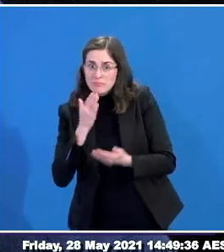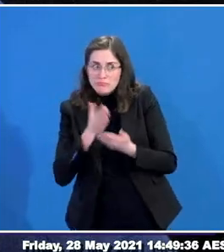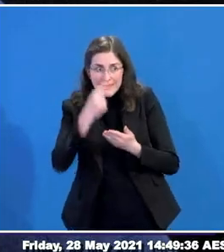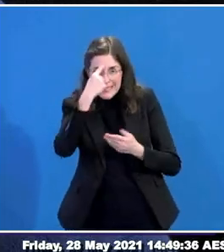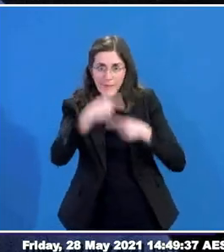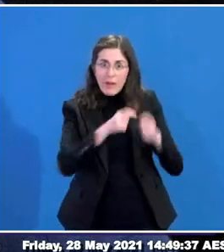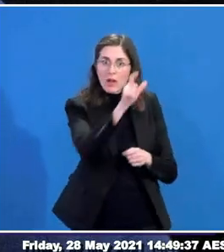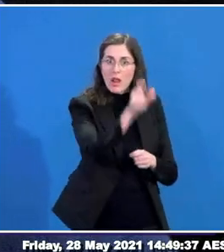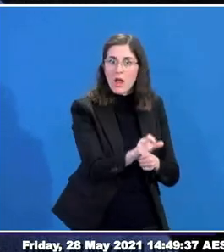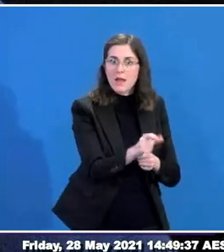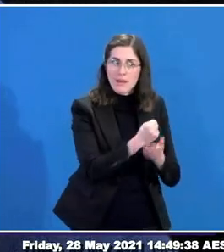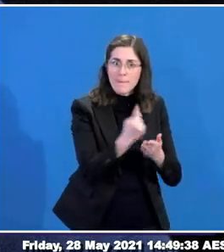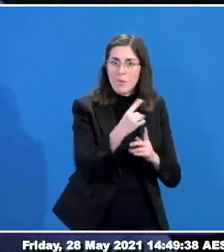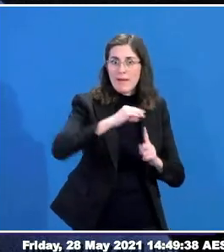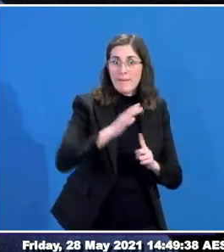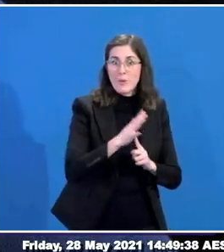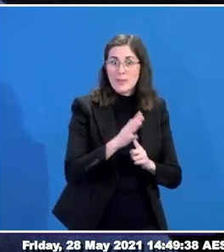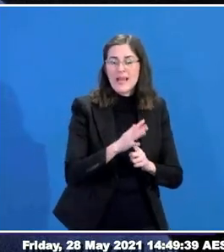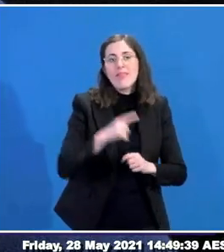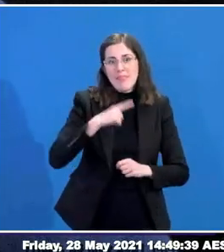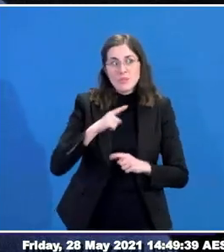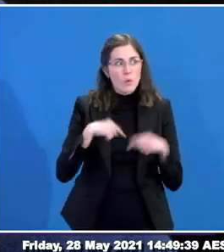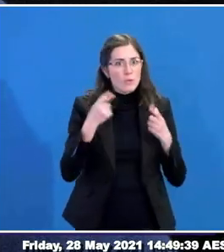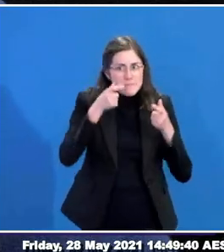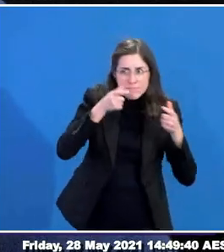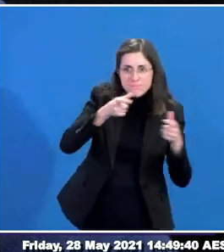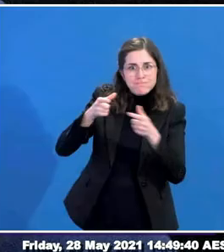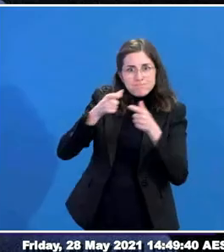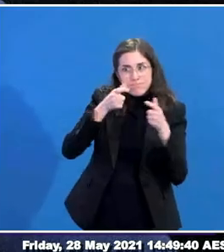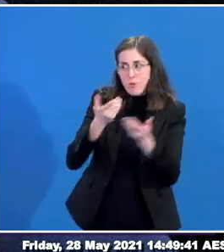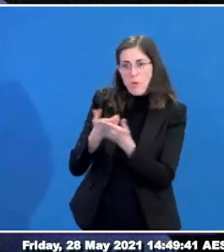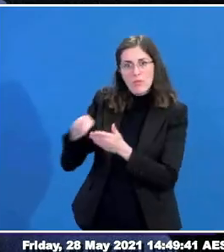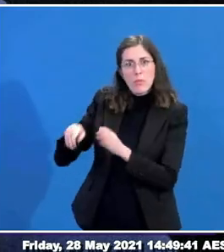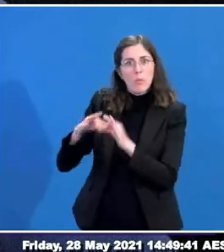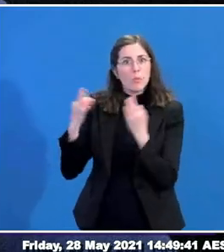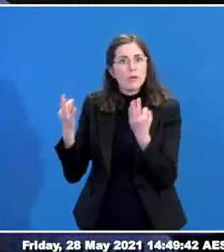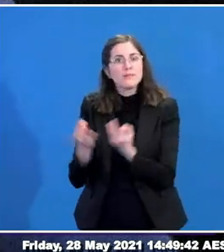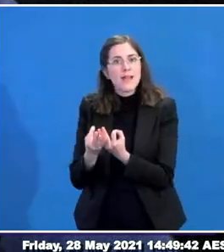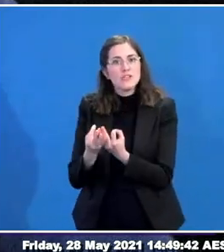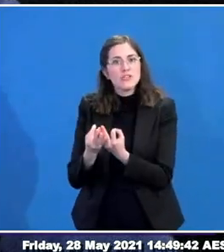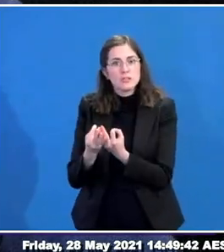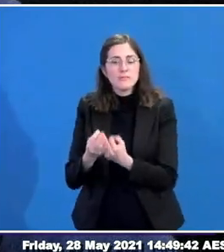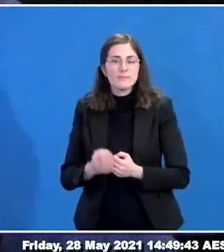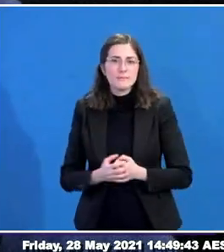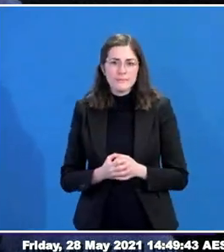So the reportable incidents function is a function where you would aware that